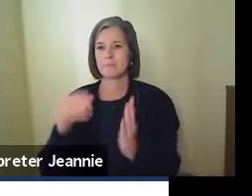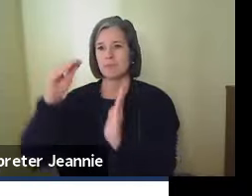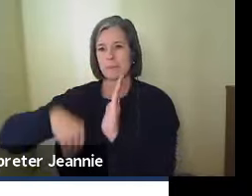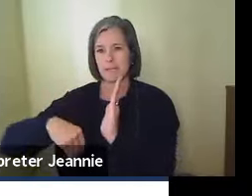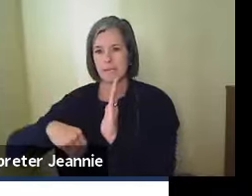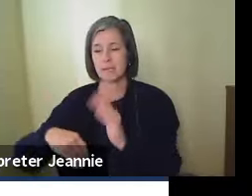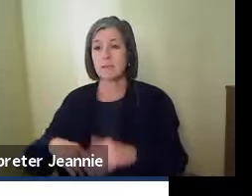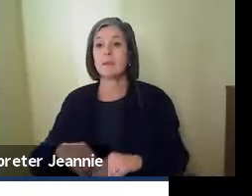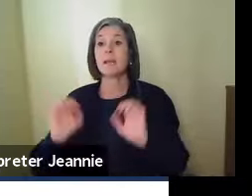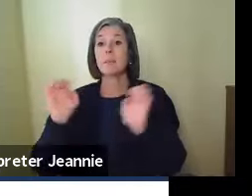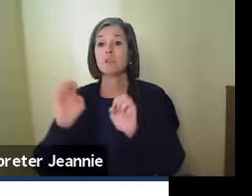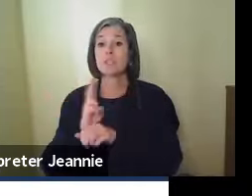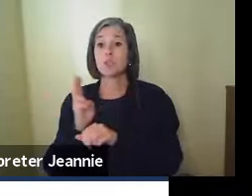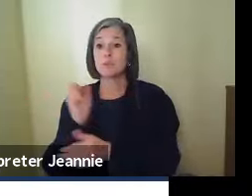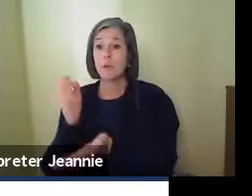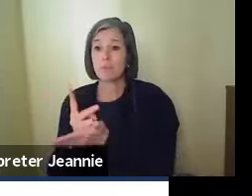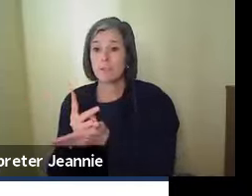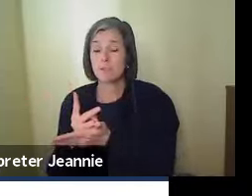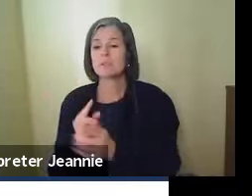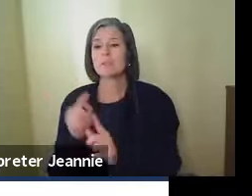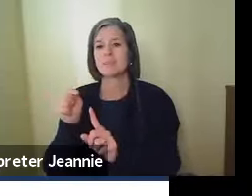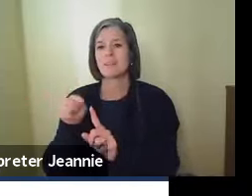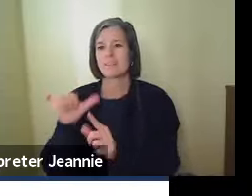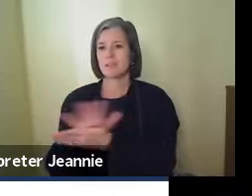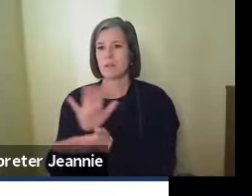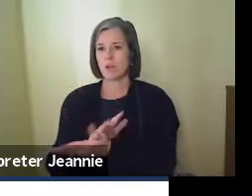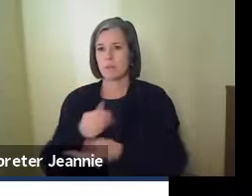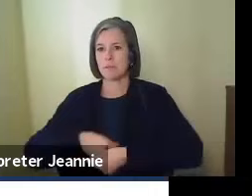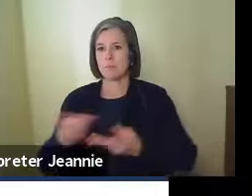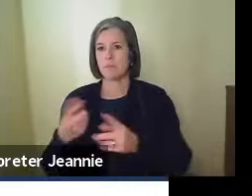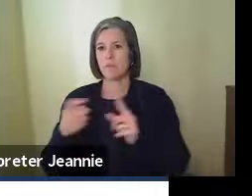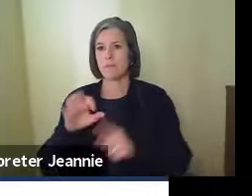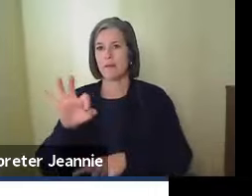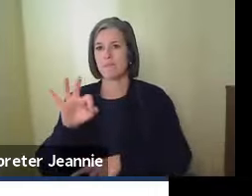authorization is a document that's put out by the Food and Drug Administration